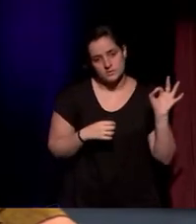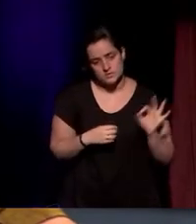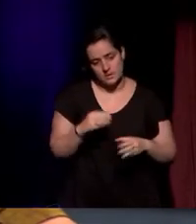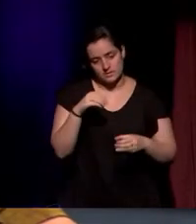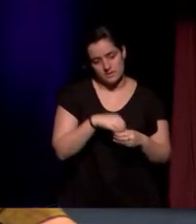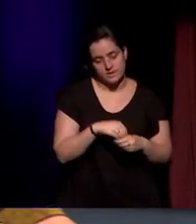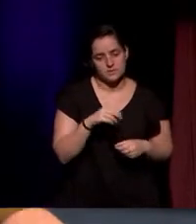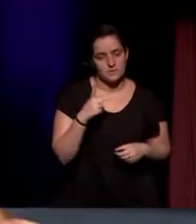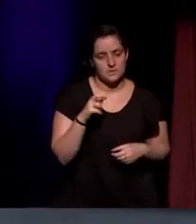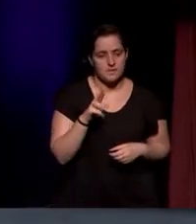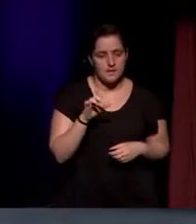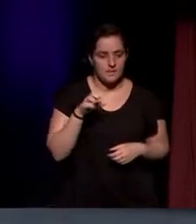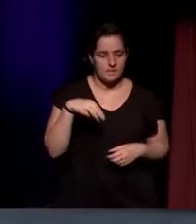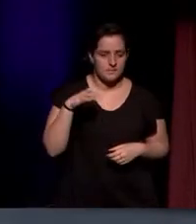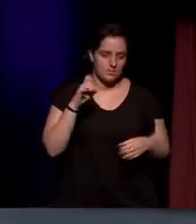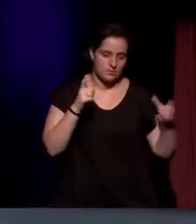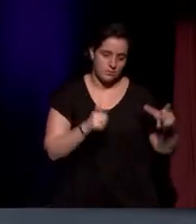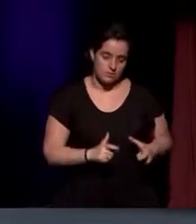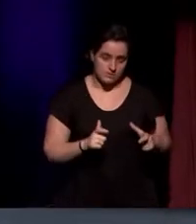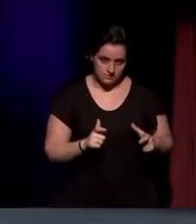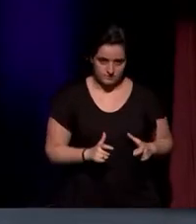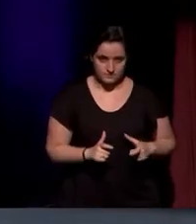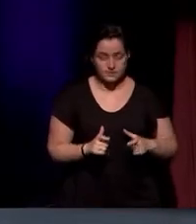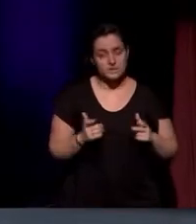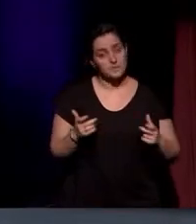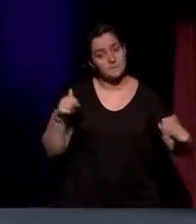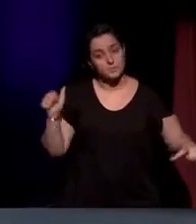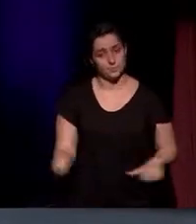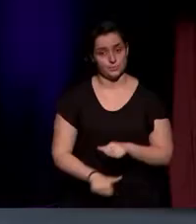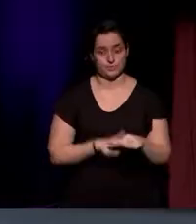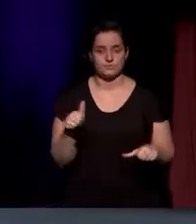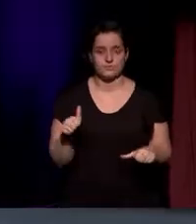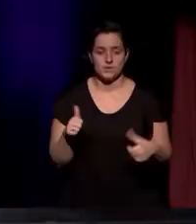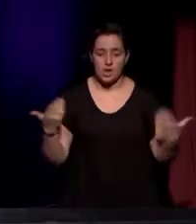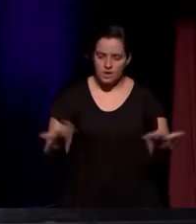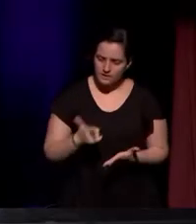at the local level, and changed, now we have more at the national level